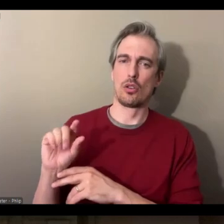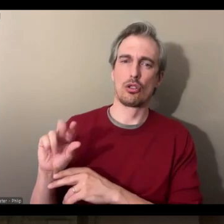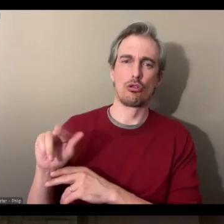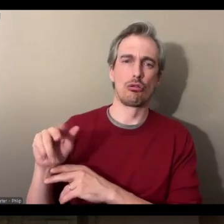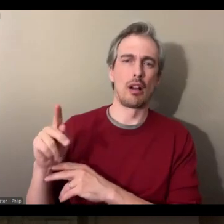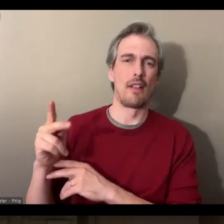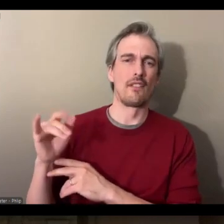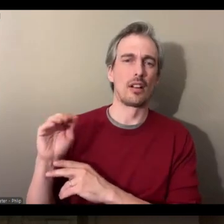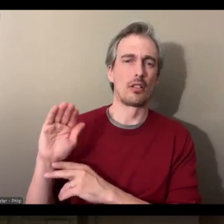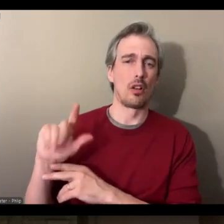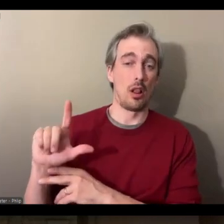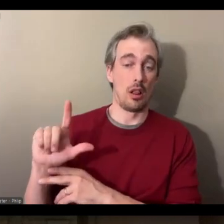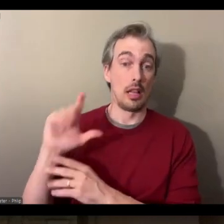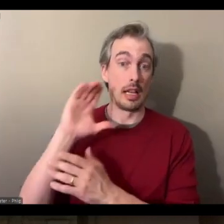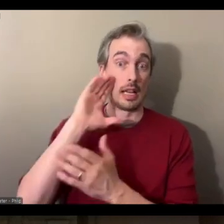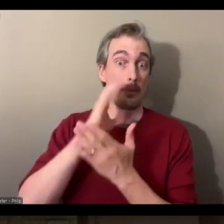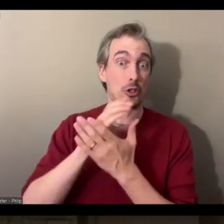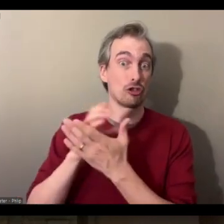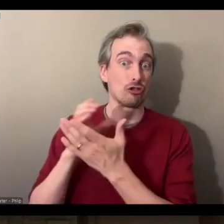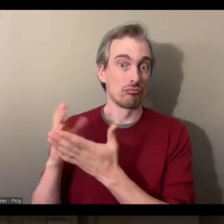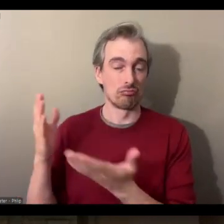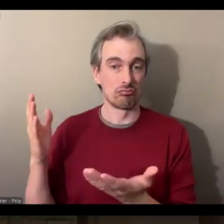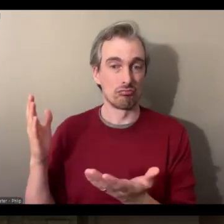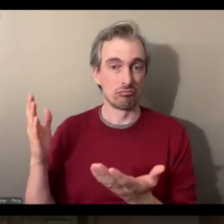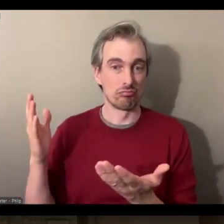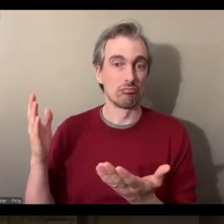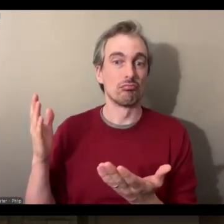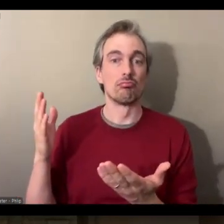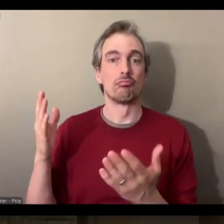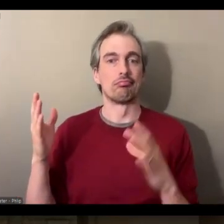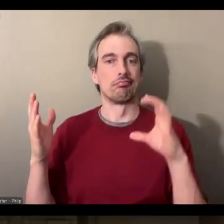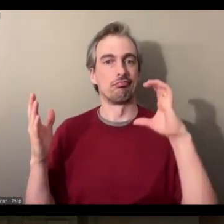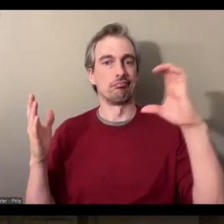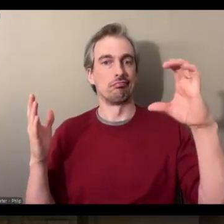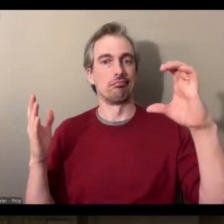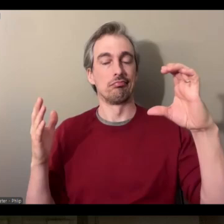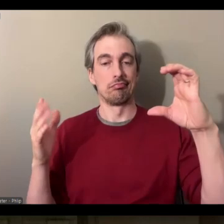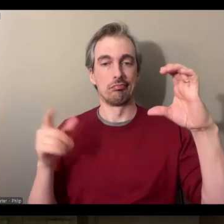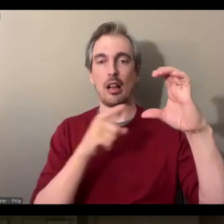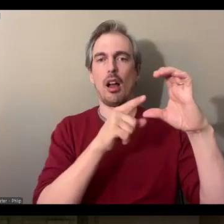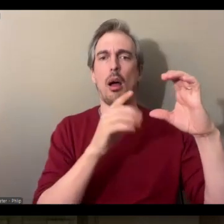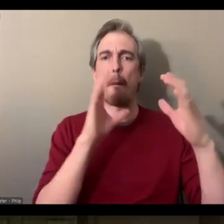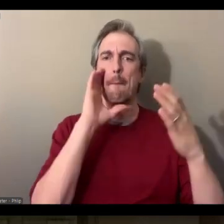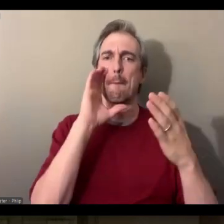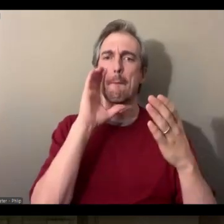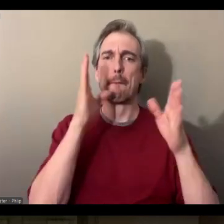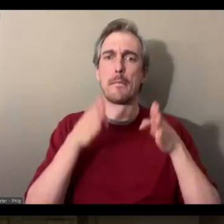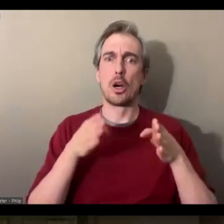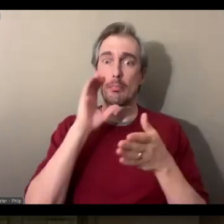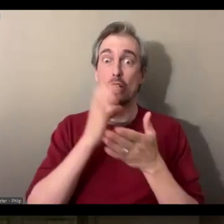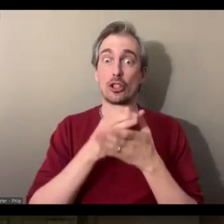with for a show. So you get a little bio block. And those folks provide images to go with them.